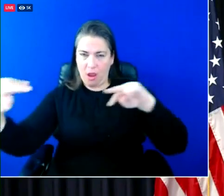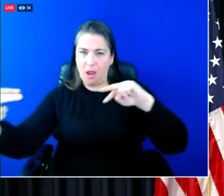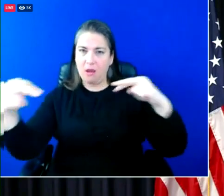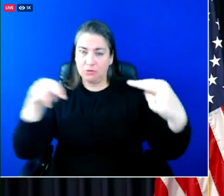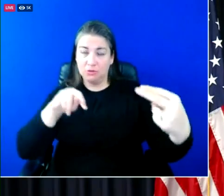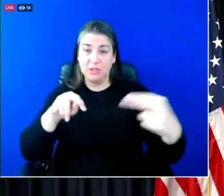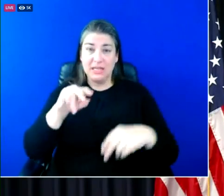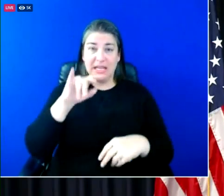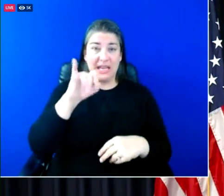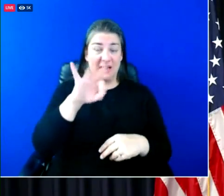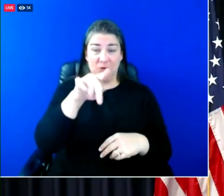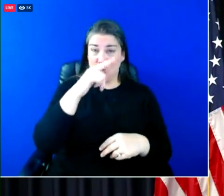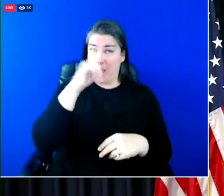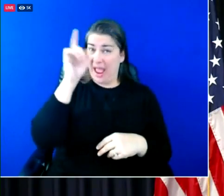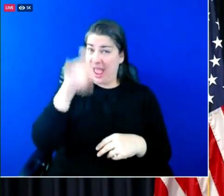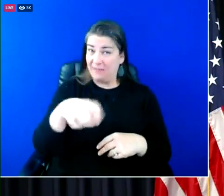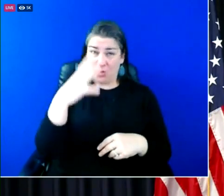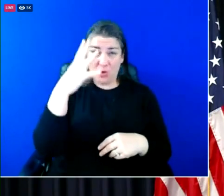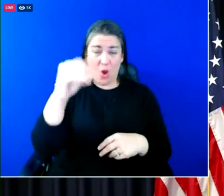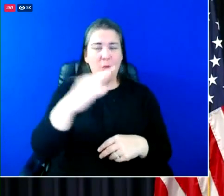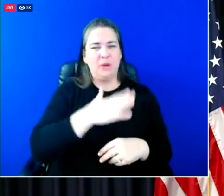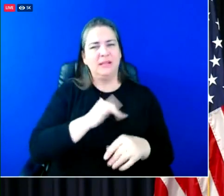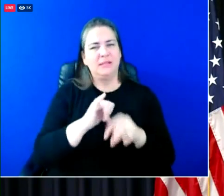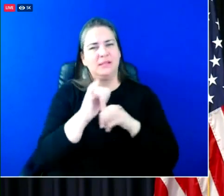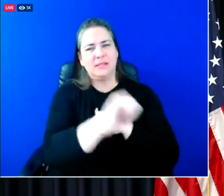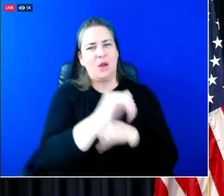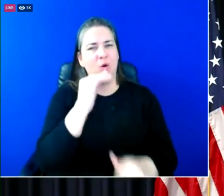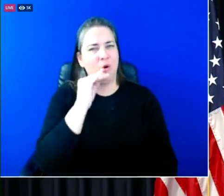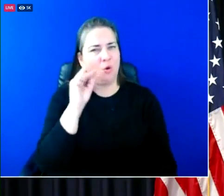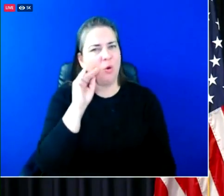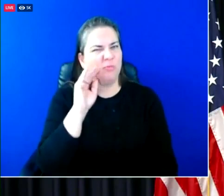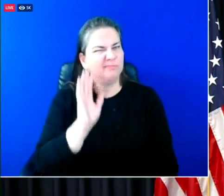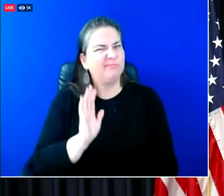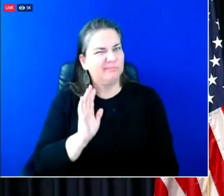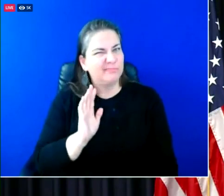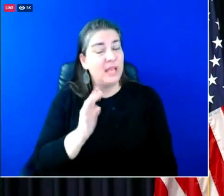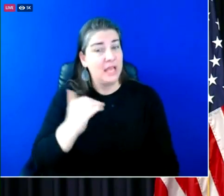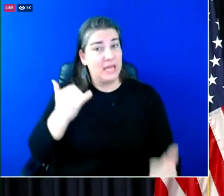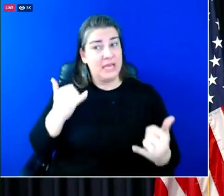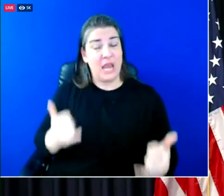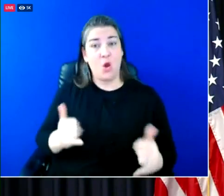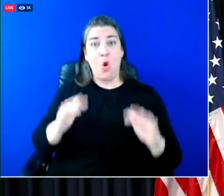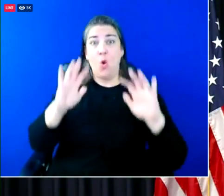travel, stay home. This is an excellent time to review your family safety plan.